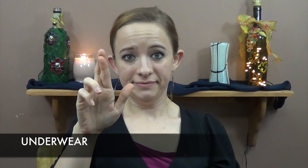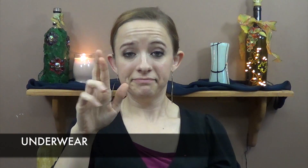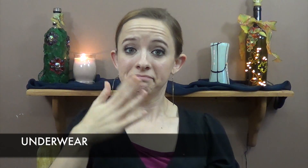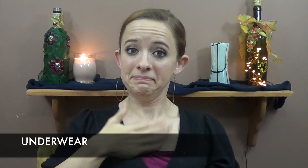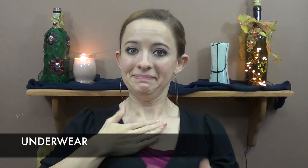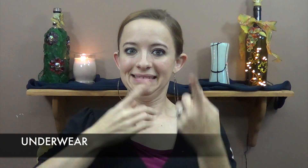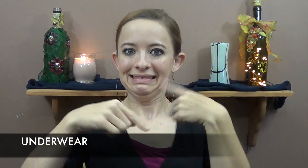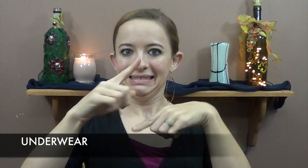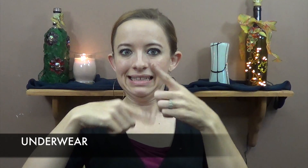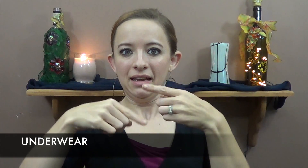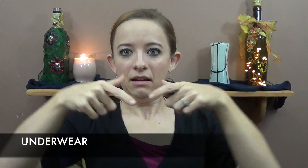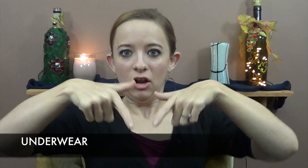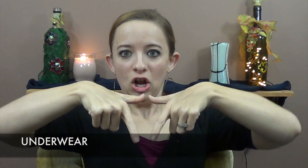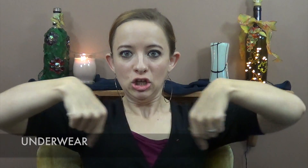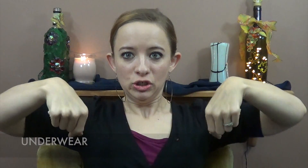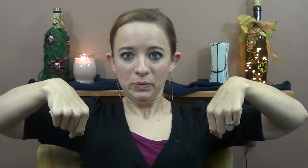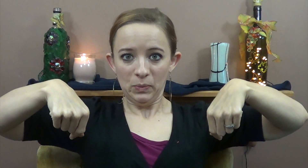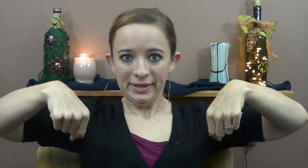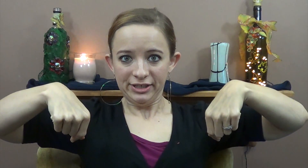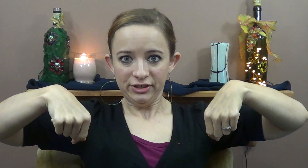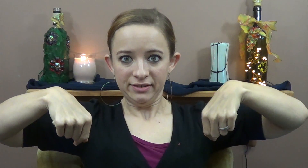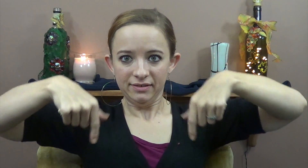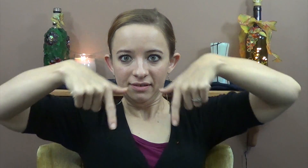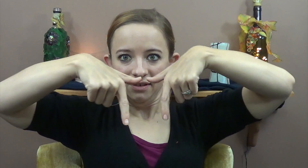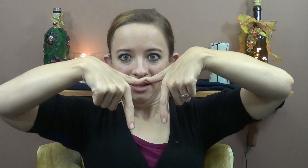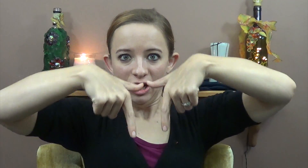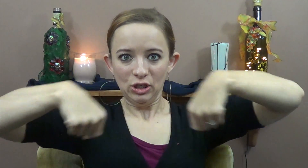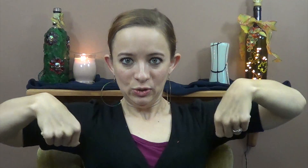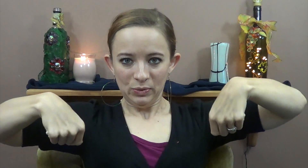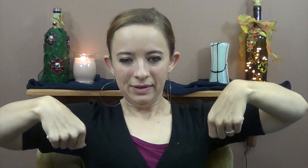So the sign for underwear, at least what I use, is this.